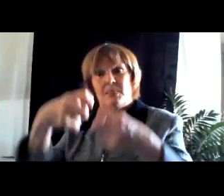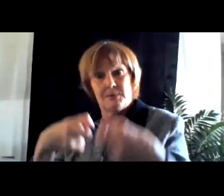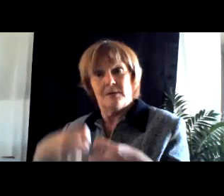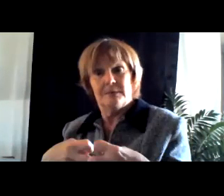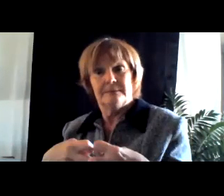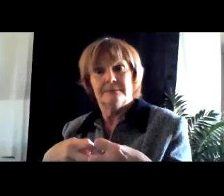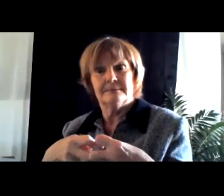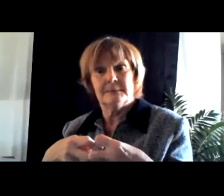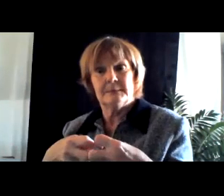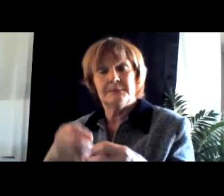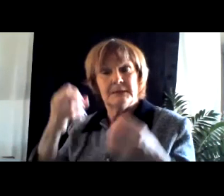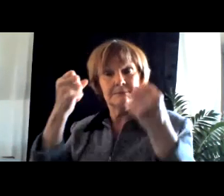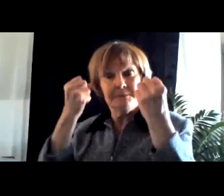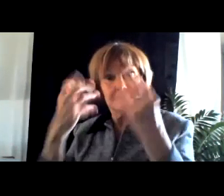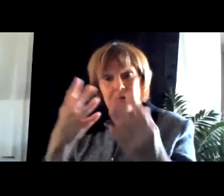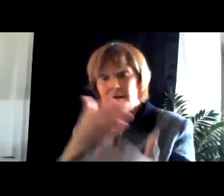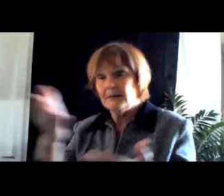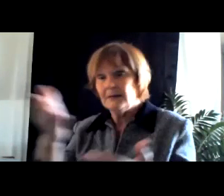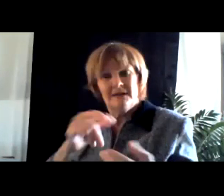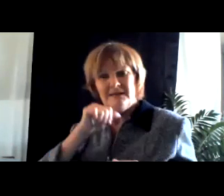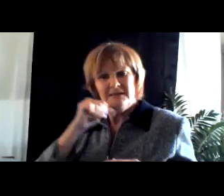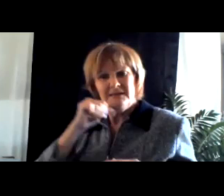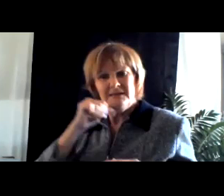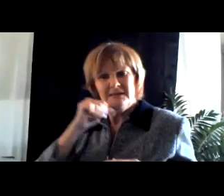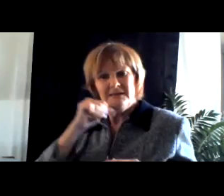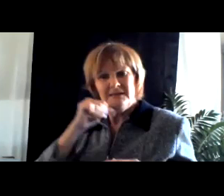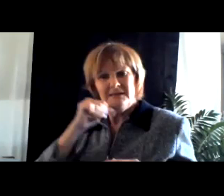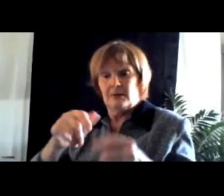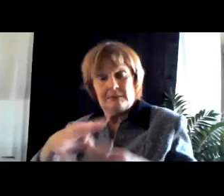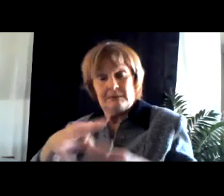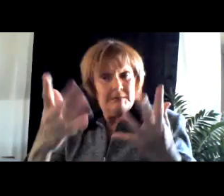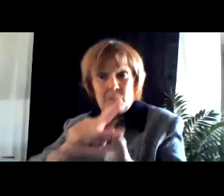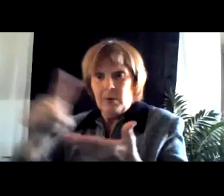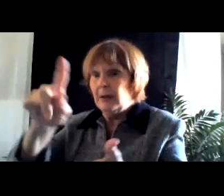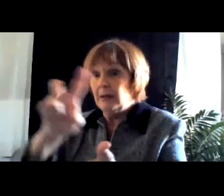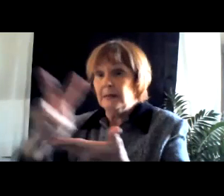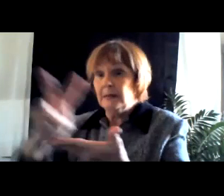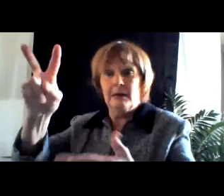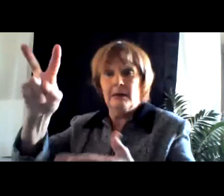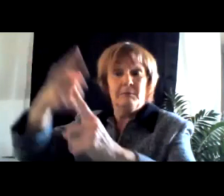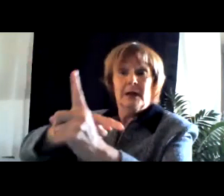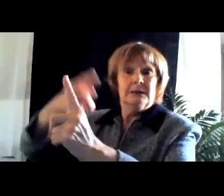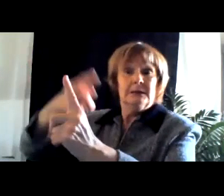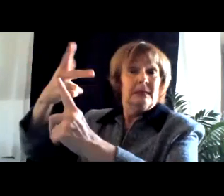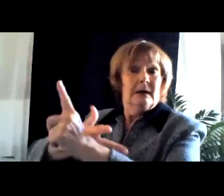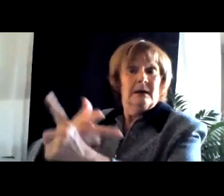it's not a temporary state, it's not a day or two. Sometimes it may last weeks, it may last months, or it could even last years, depending on the rate of recovery